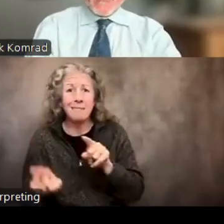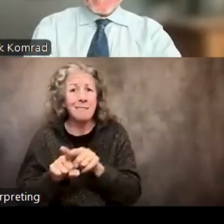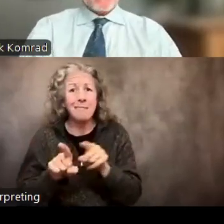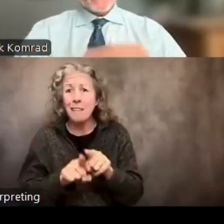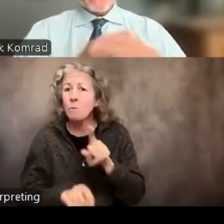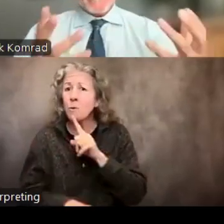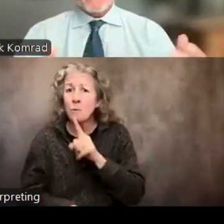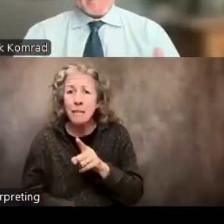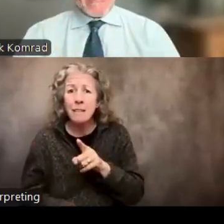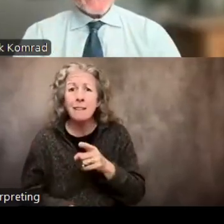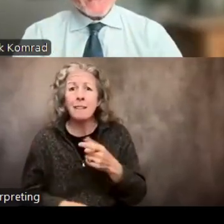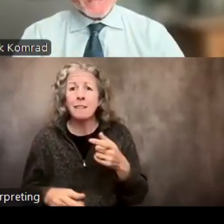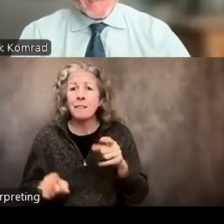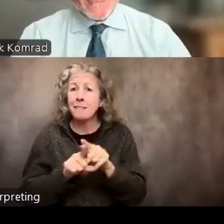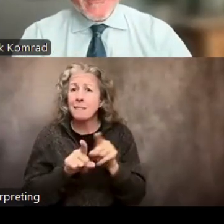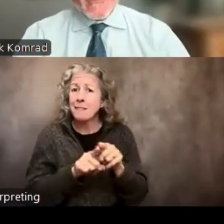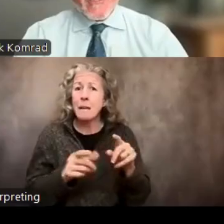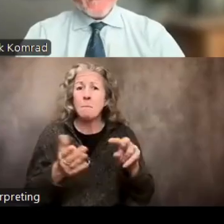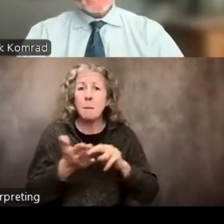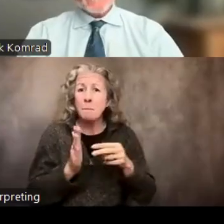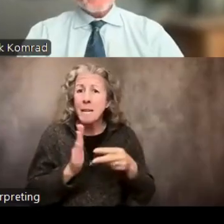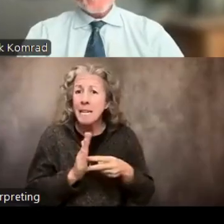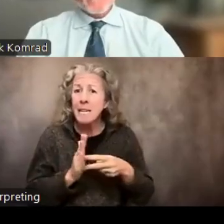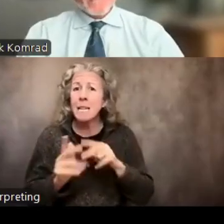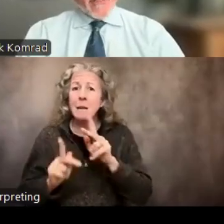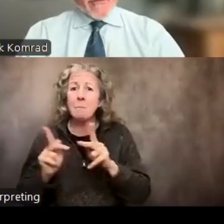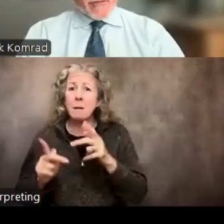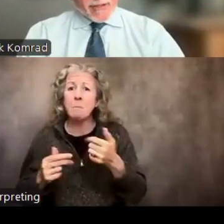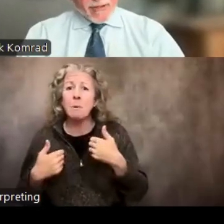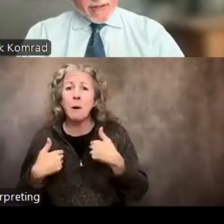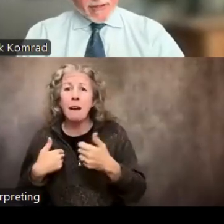people who have cancers, for example, and other serious